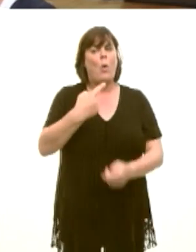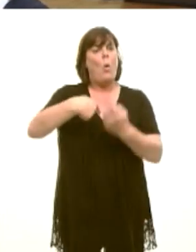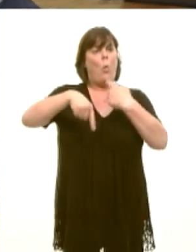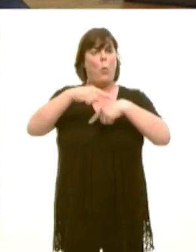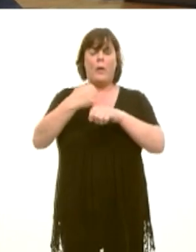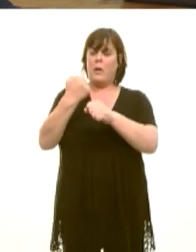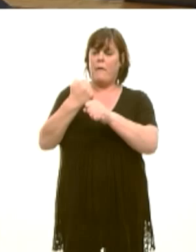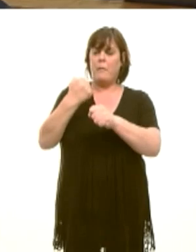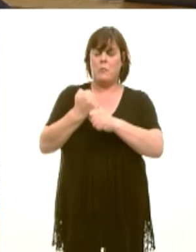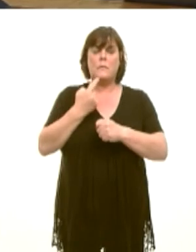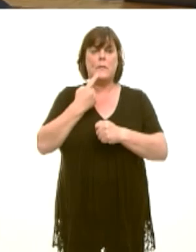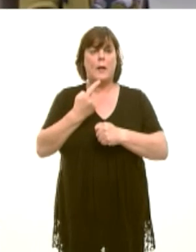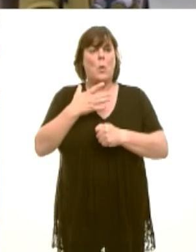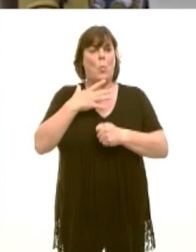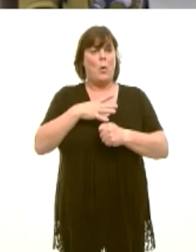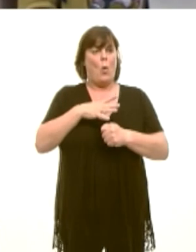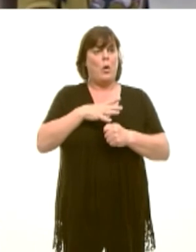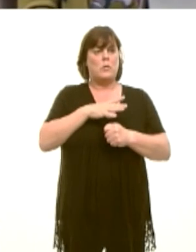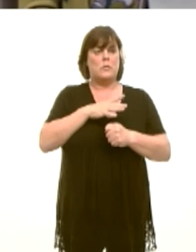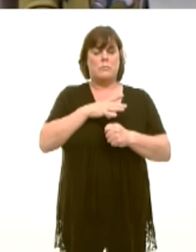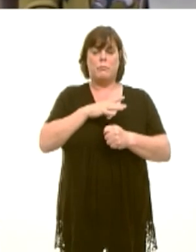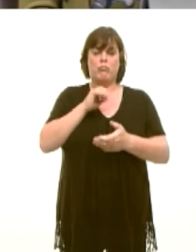we will make sure that people get appropriate treatment within an appropriate timeówithin